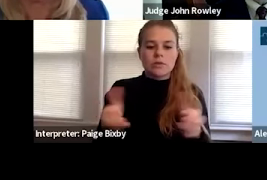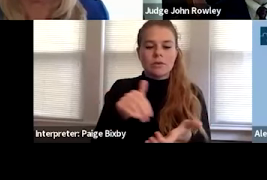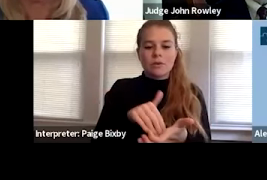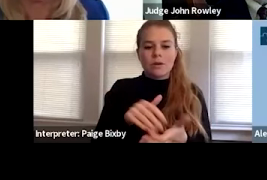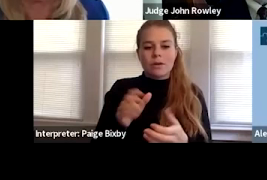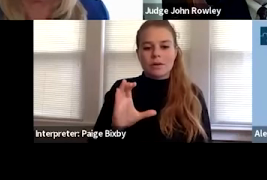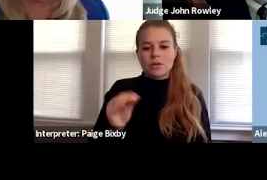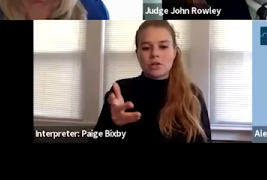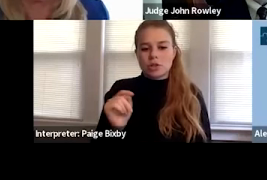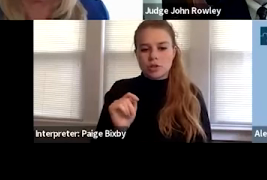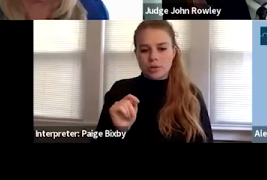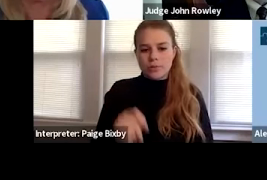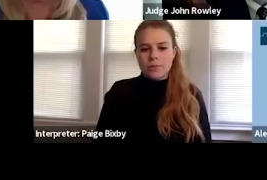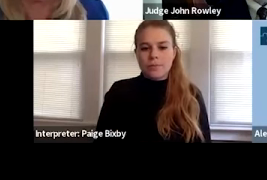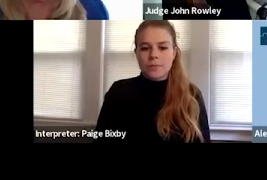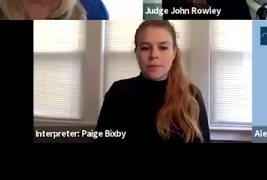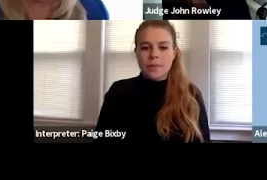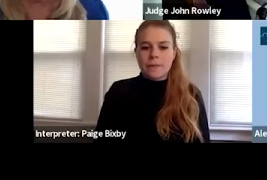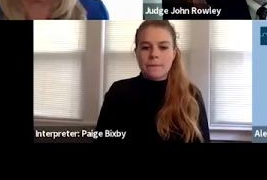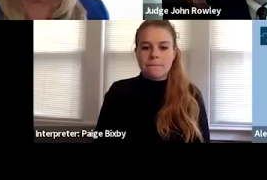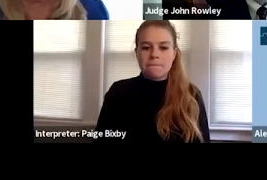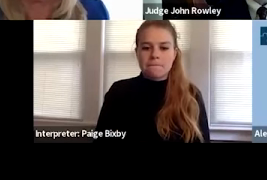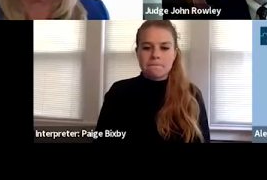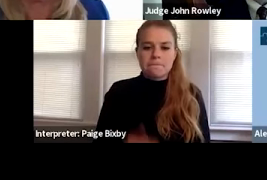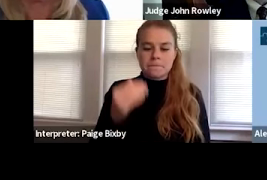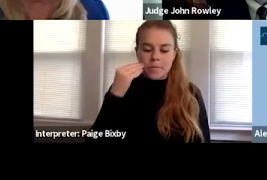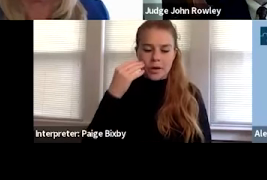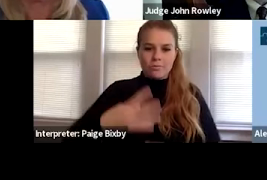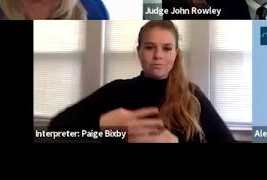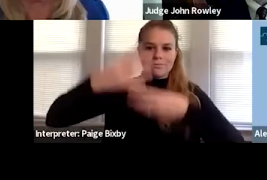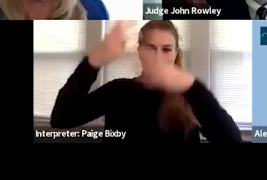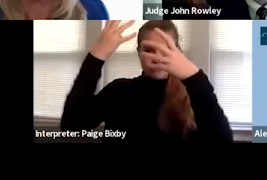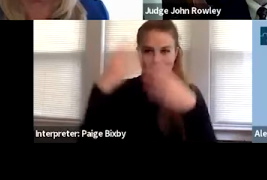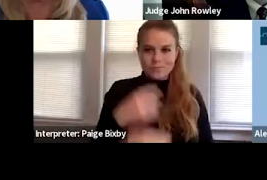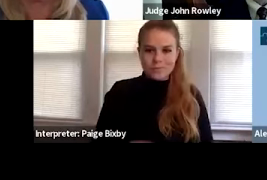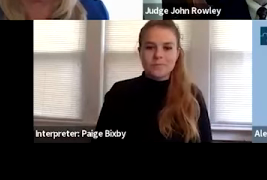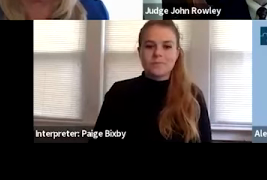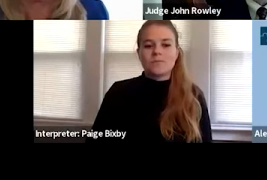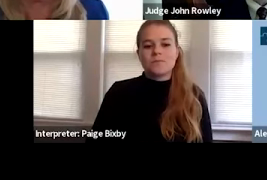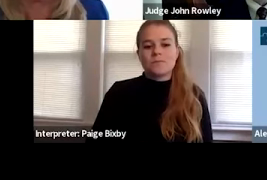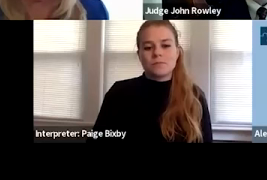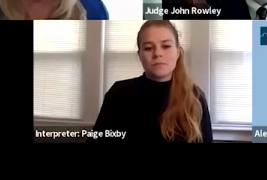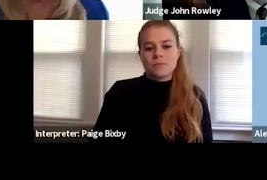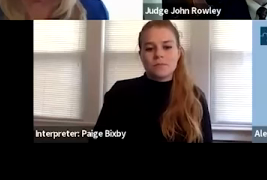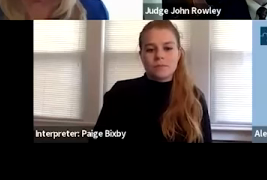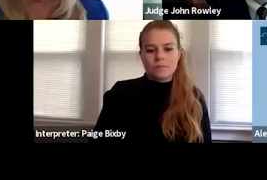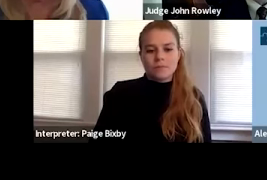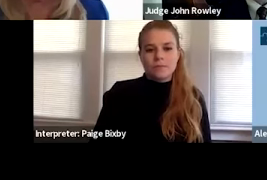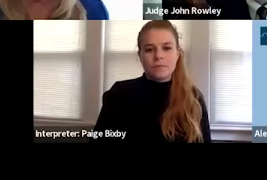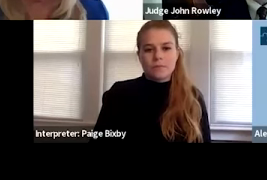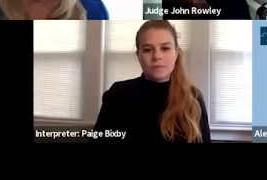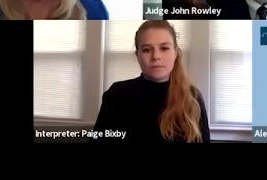because it has floated way out of sight and I know folks aren't gonna be able to find it now.